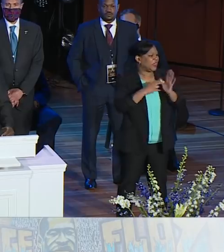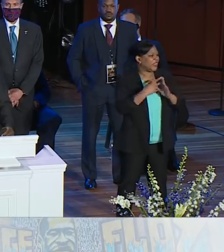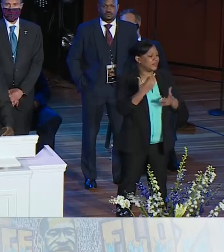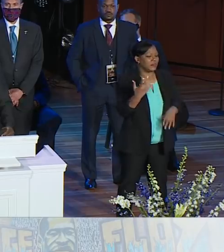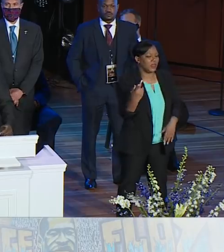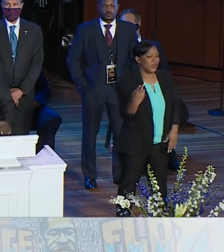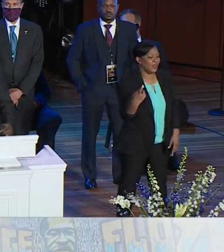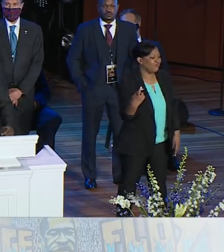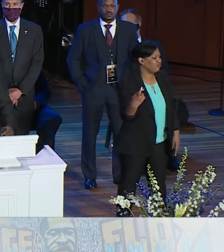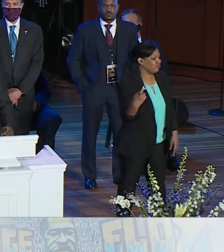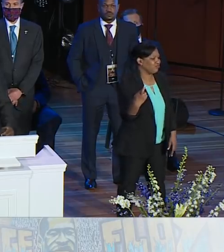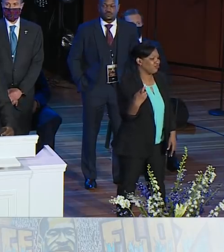IF YOU CALLED HIM PERRY, YOU KNEW HIM DIRECT.